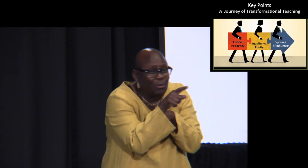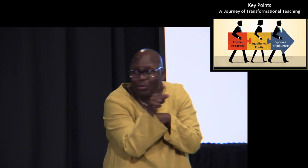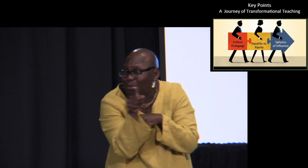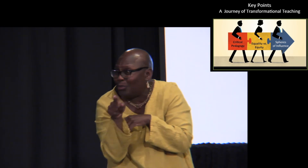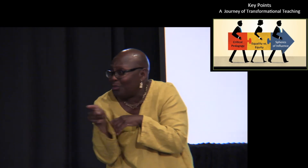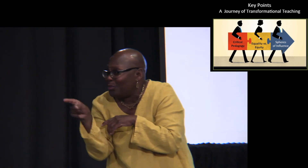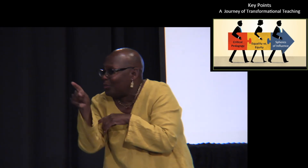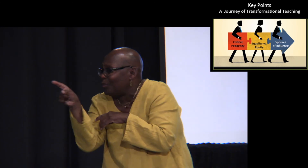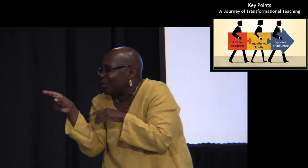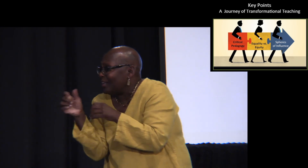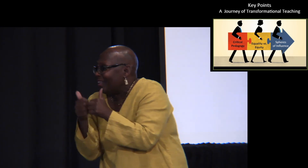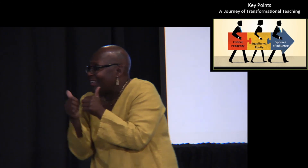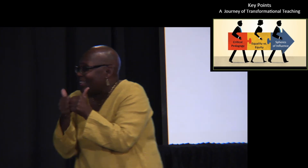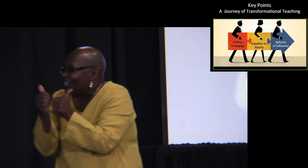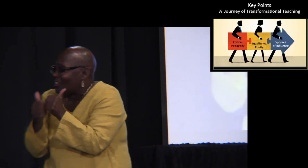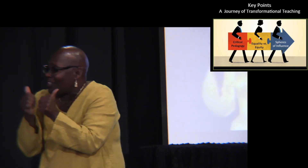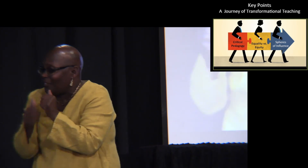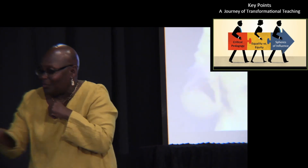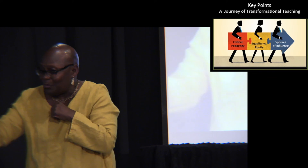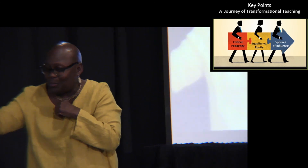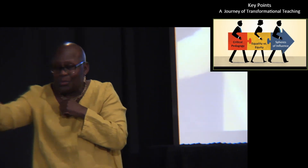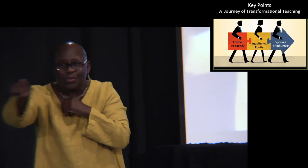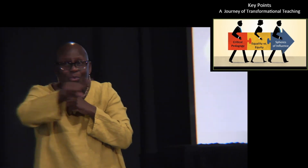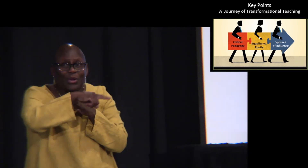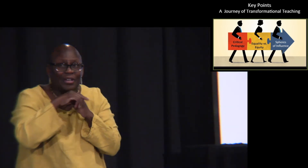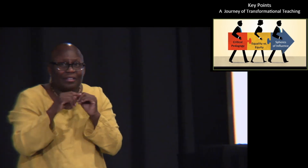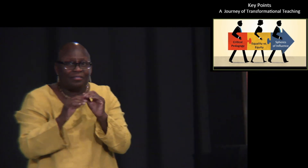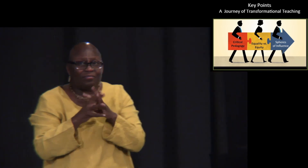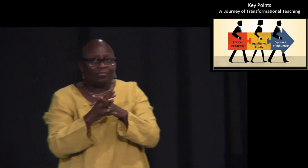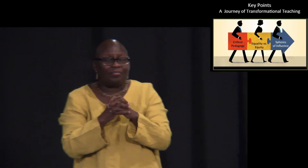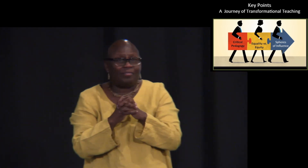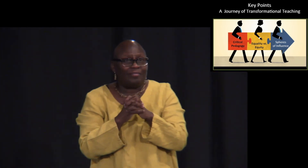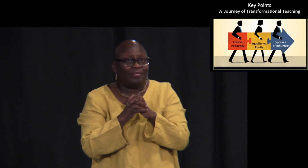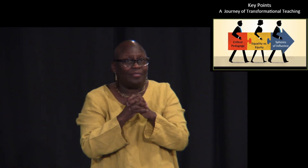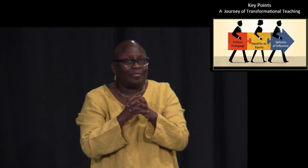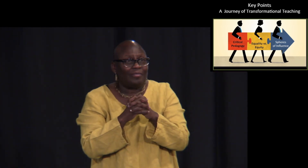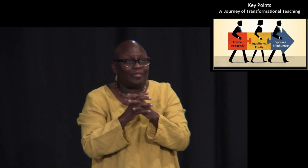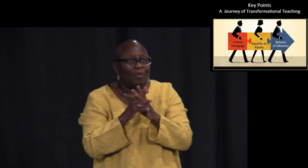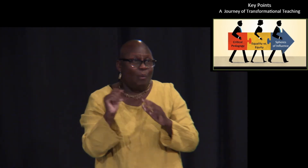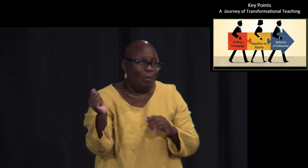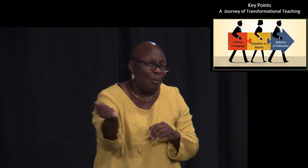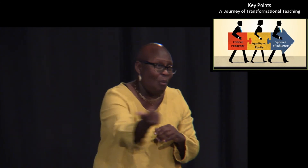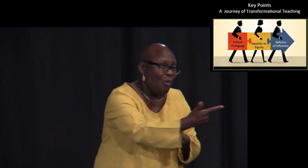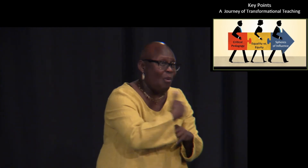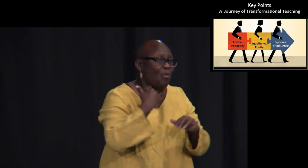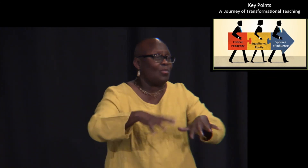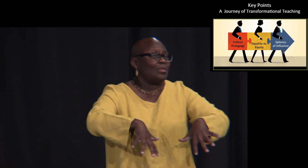And don't blame the interpreters. They are doing their best to represent me in English.